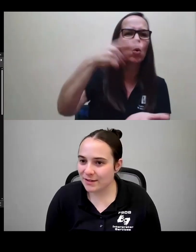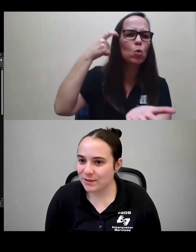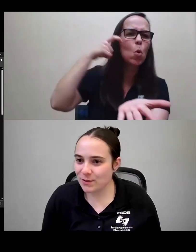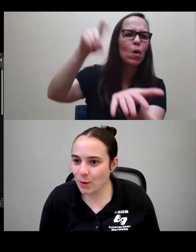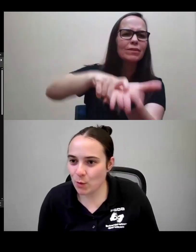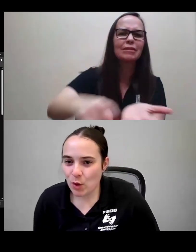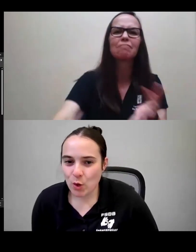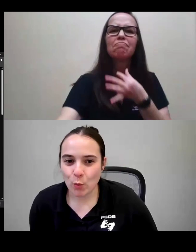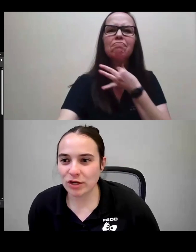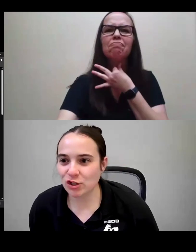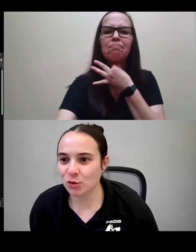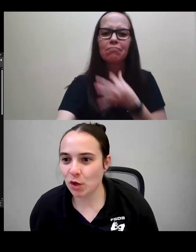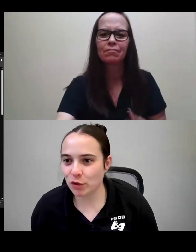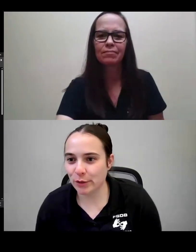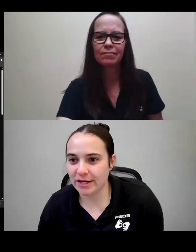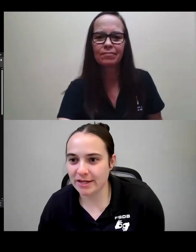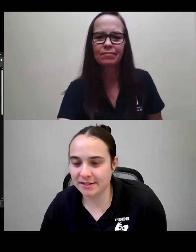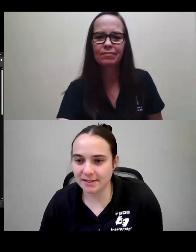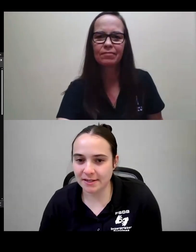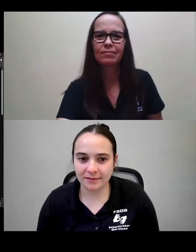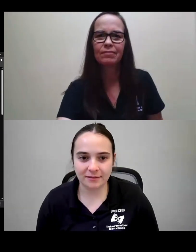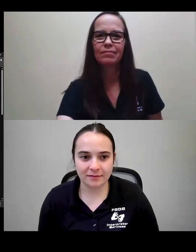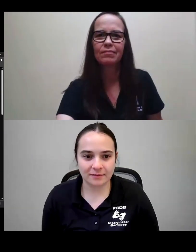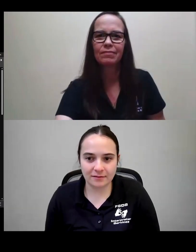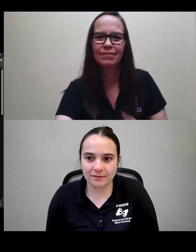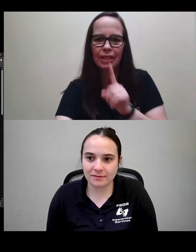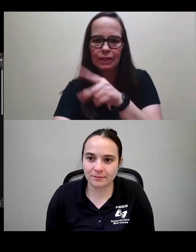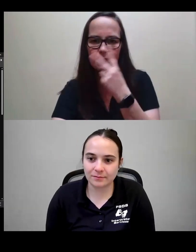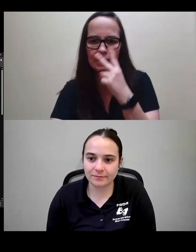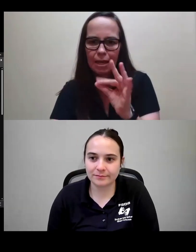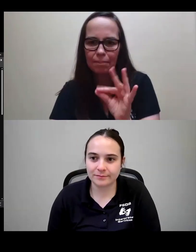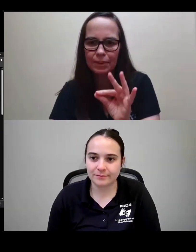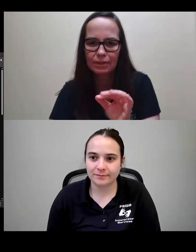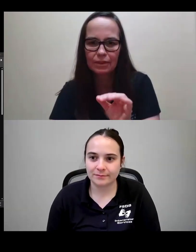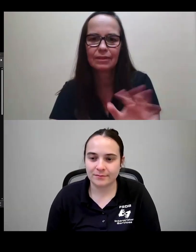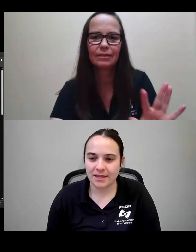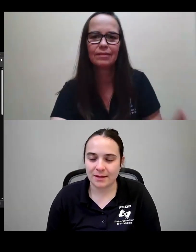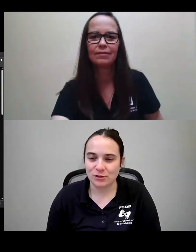Okay. So, what did you all notice?